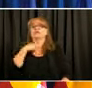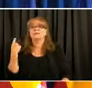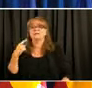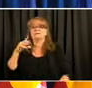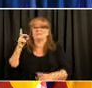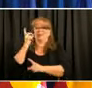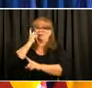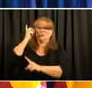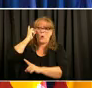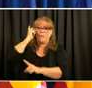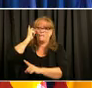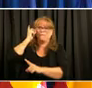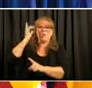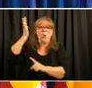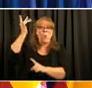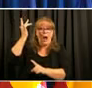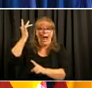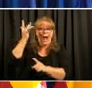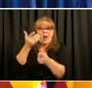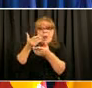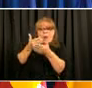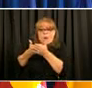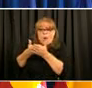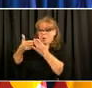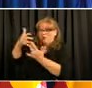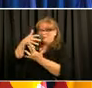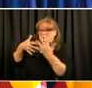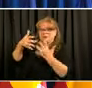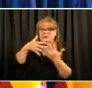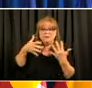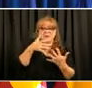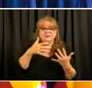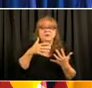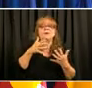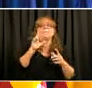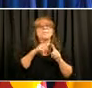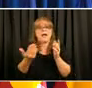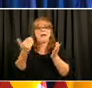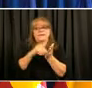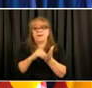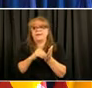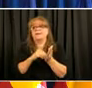extra techniques we're able to use like the sewage monitor monitoring and more widespread testing so